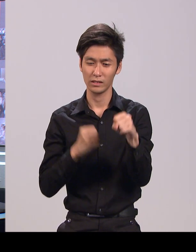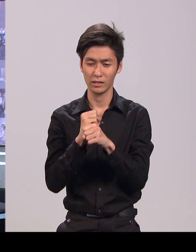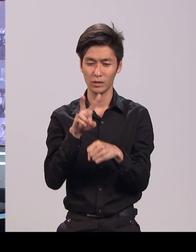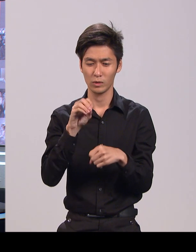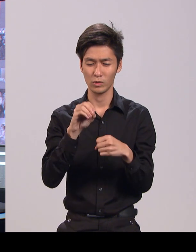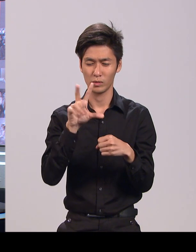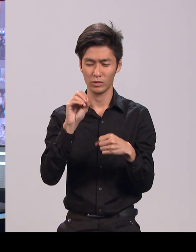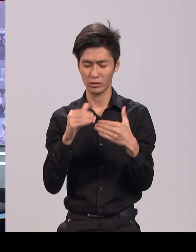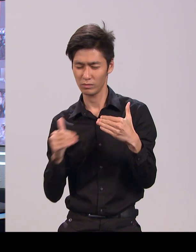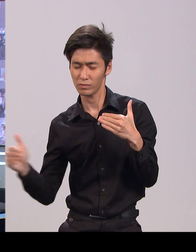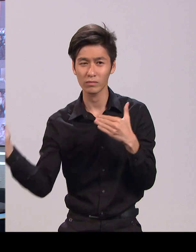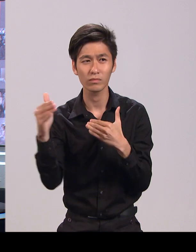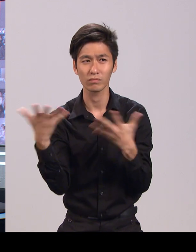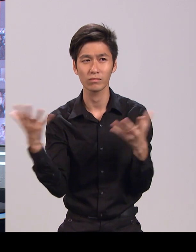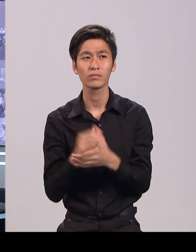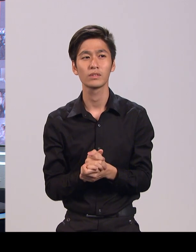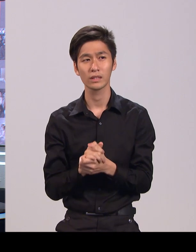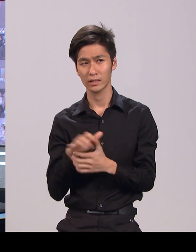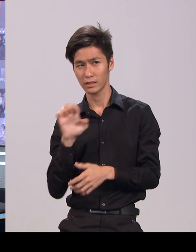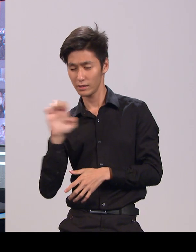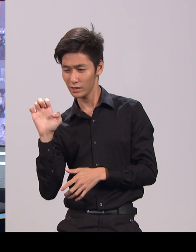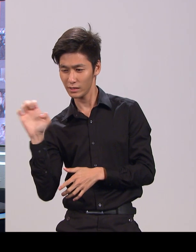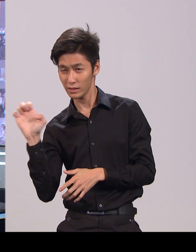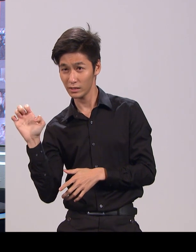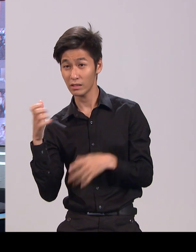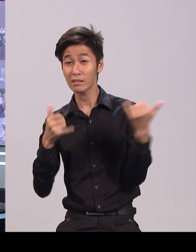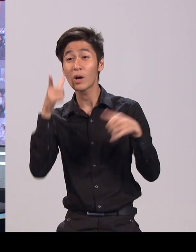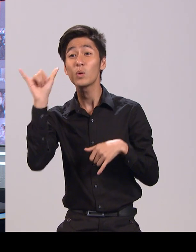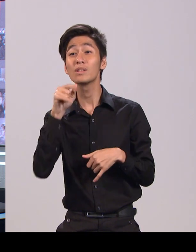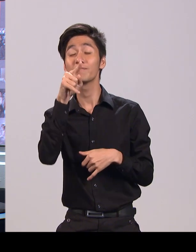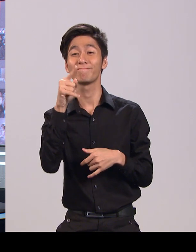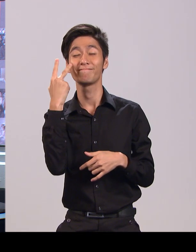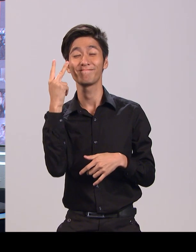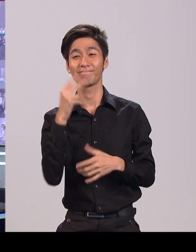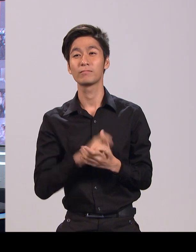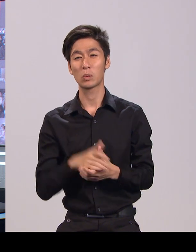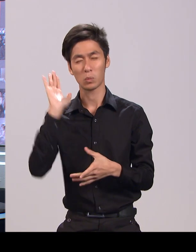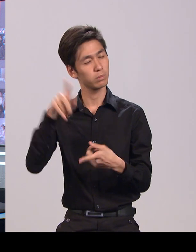The East, Eastern part of Singapore - this is what it looks like today - will dramatically change.